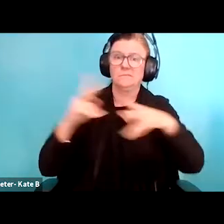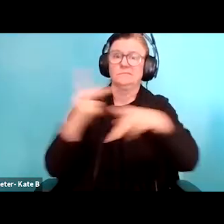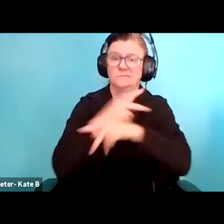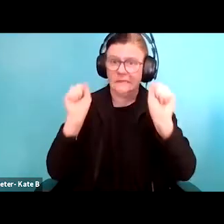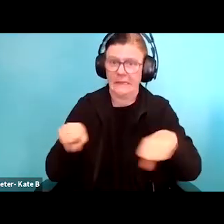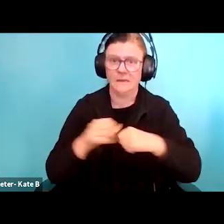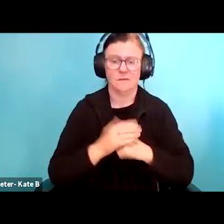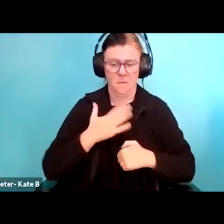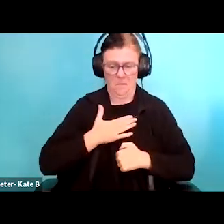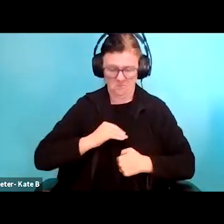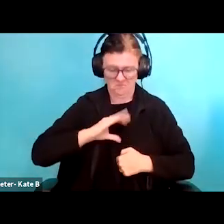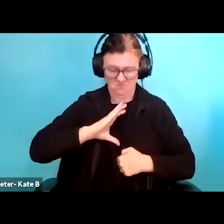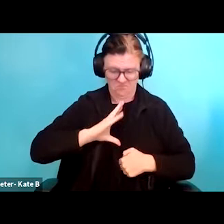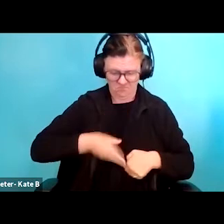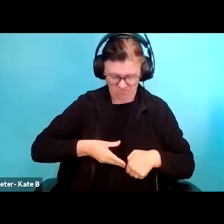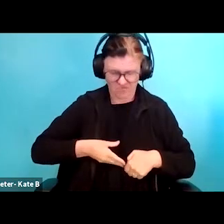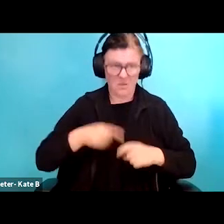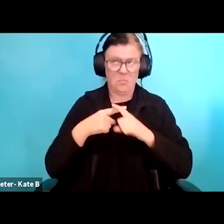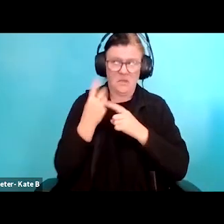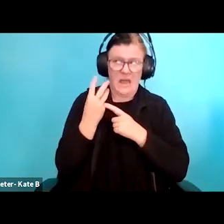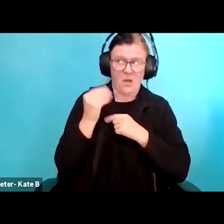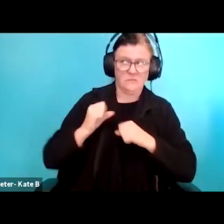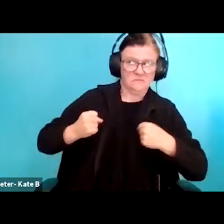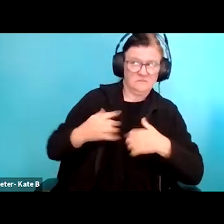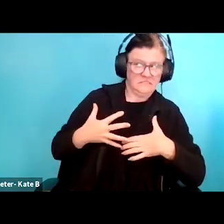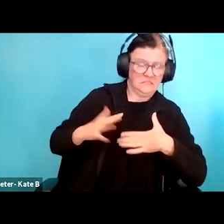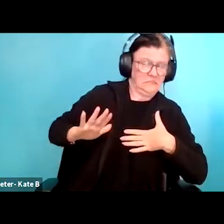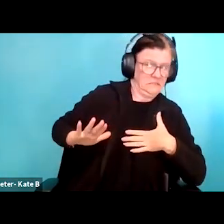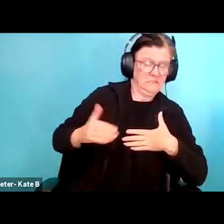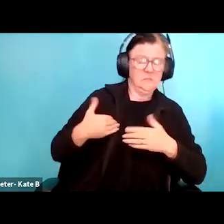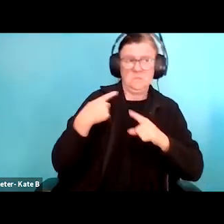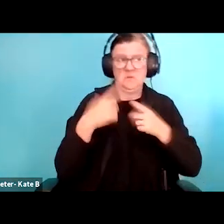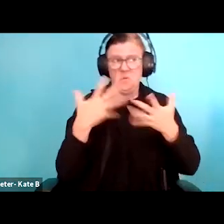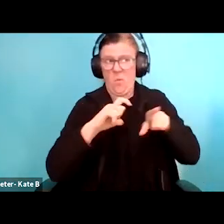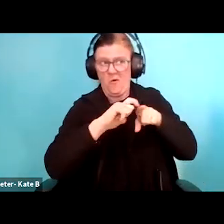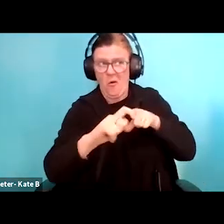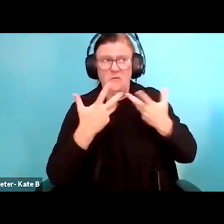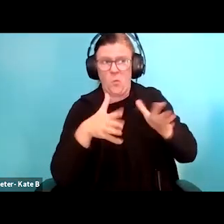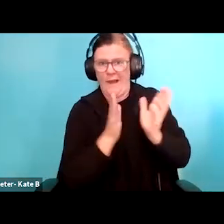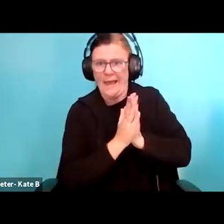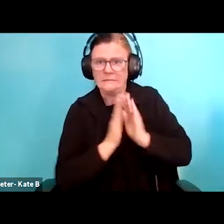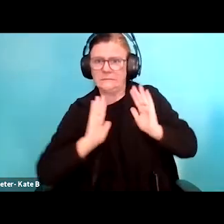and cause one to be fearful again of reaching out and engaging other people. Next slide please.